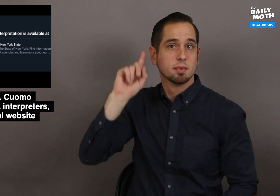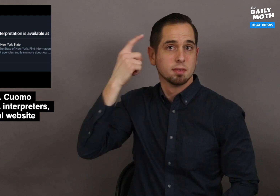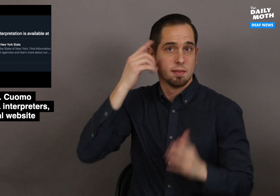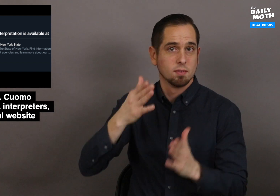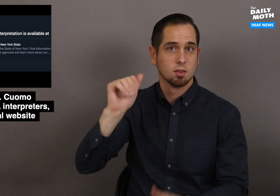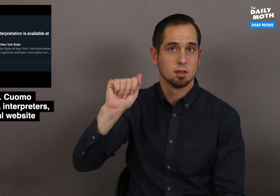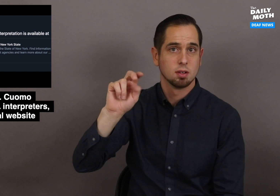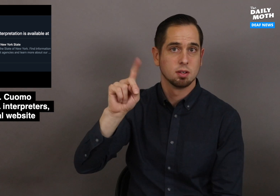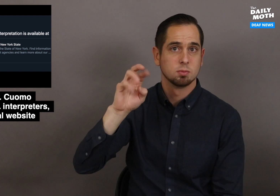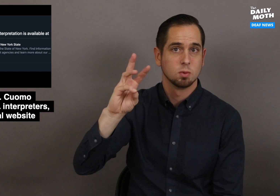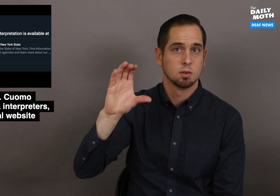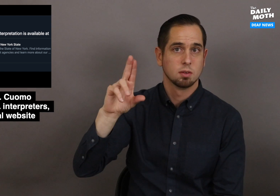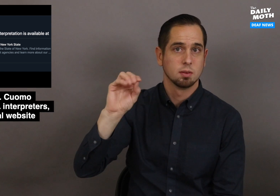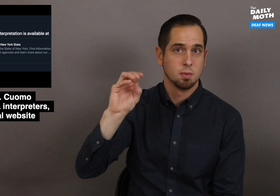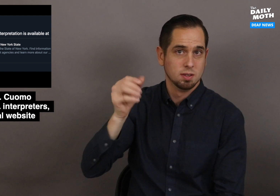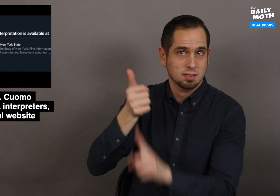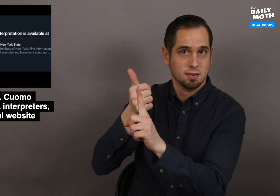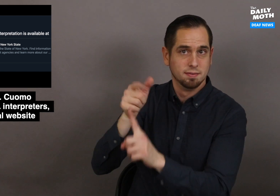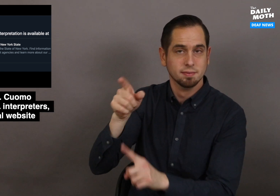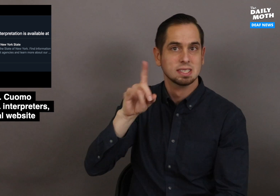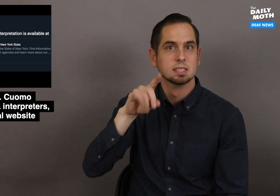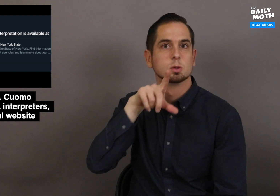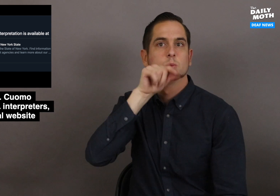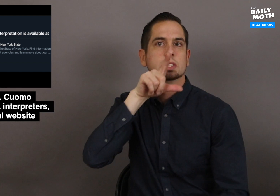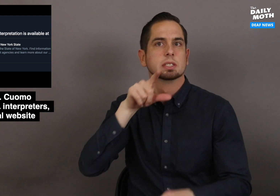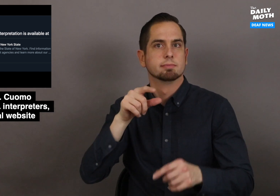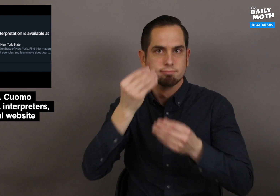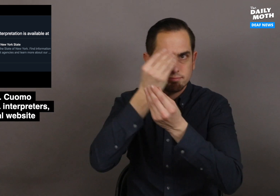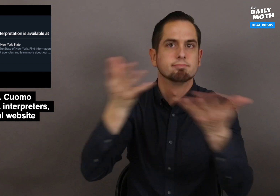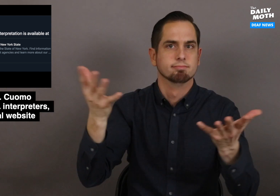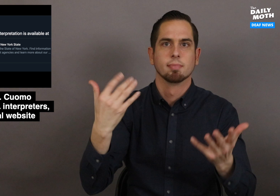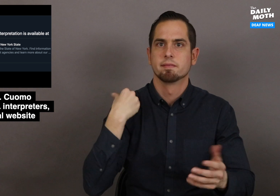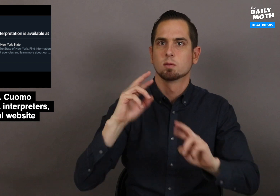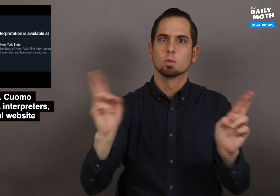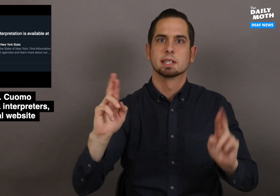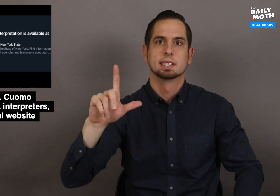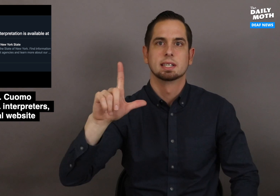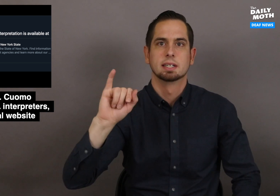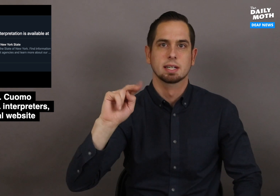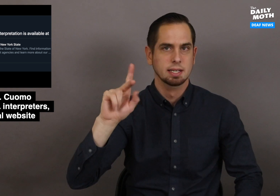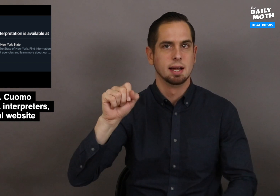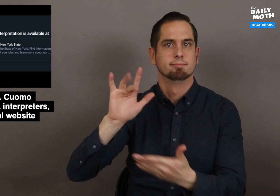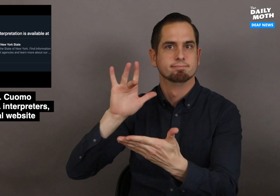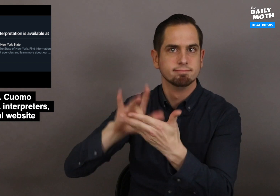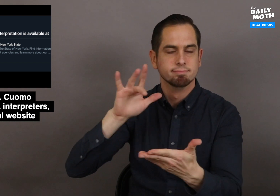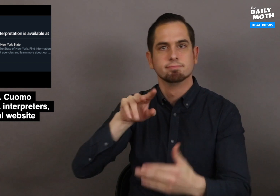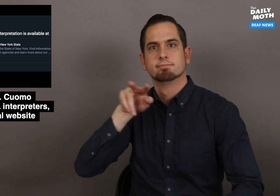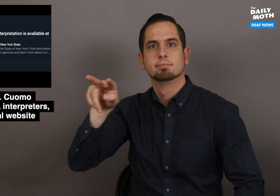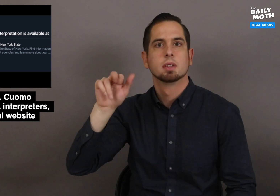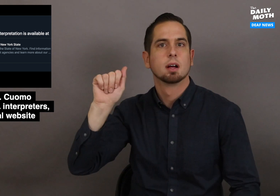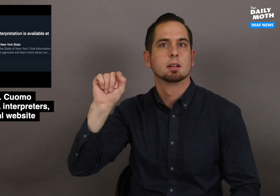Gov. Andrew Cuomo has tweeted links to